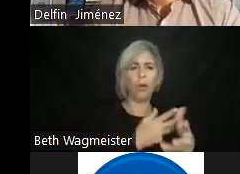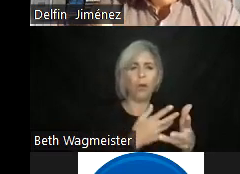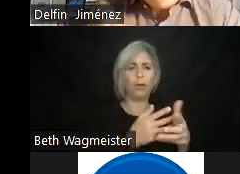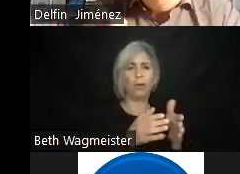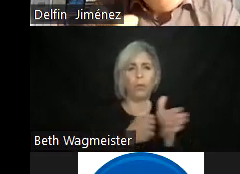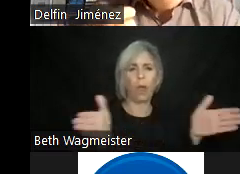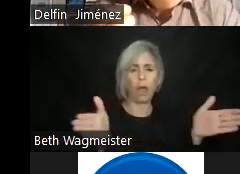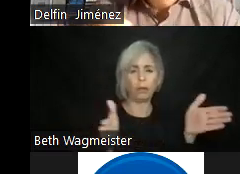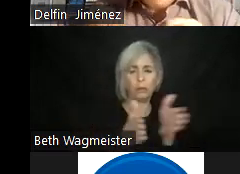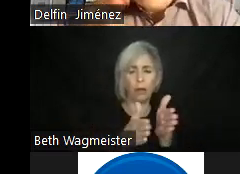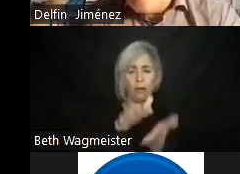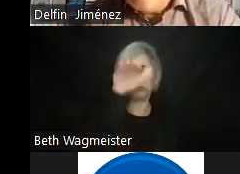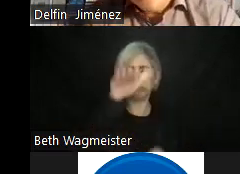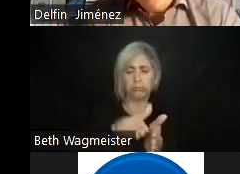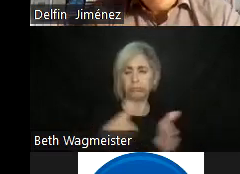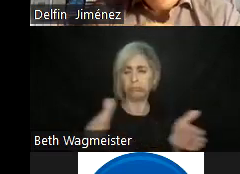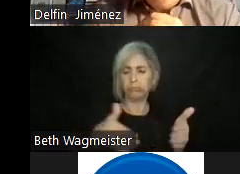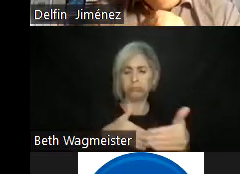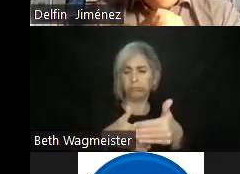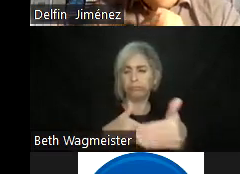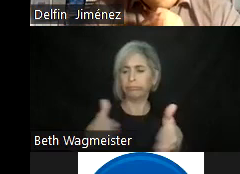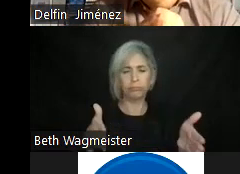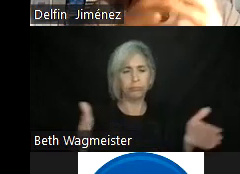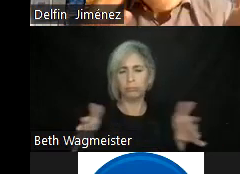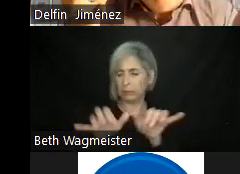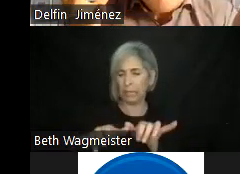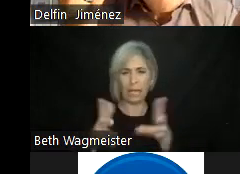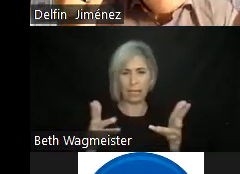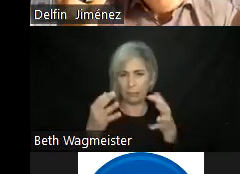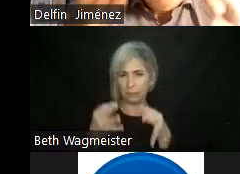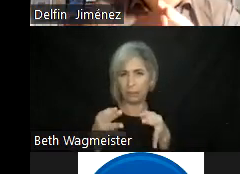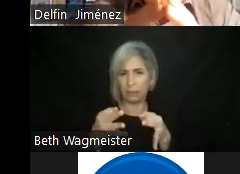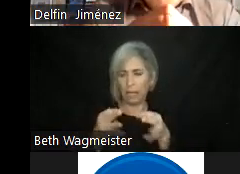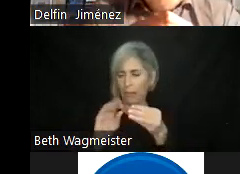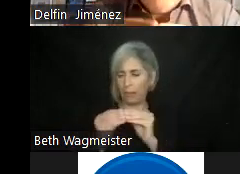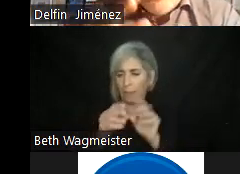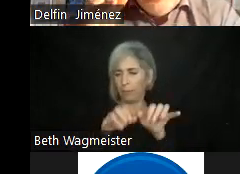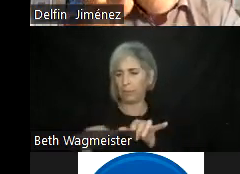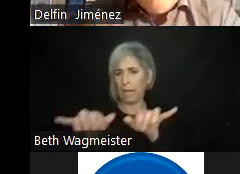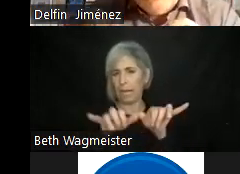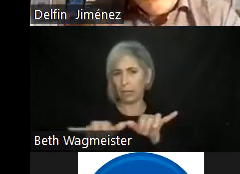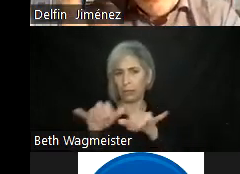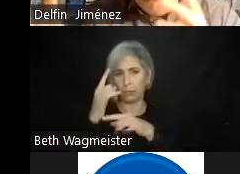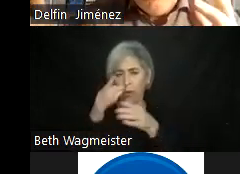how much, how long and what numbers. Numbers for wide. Numbers for long.